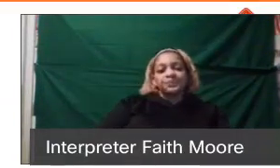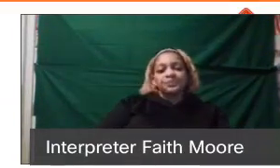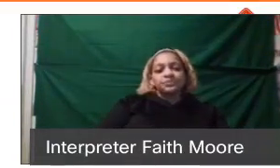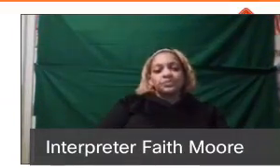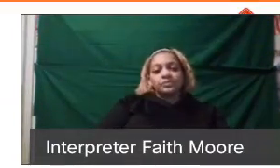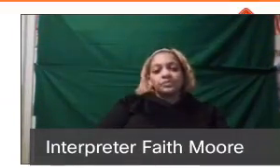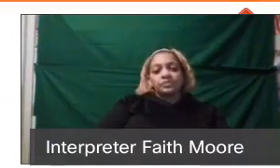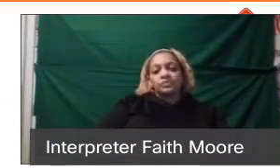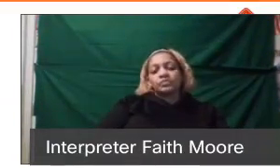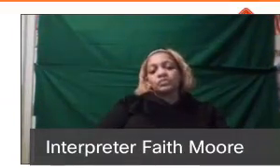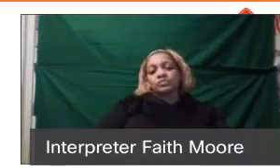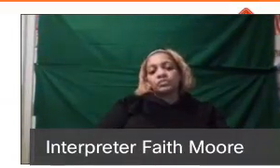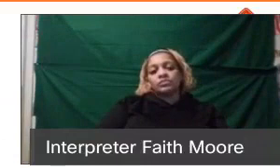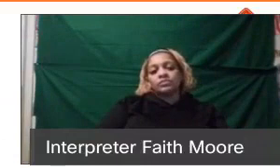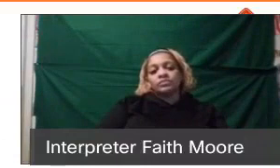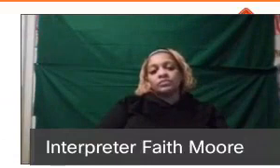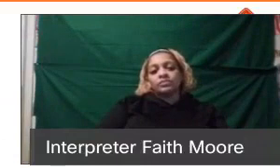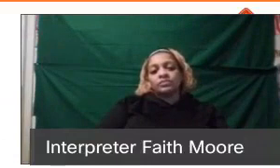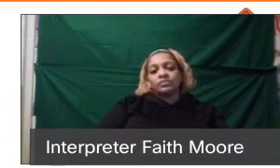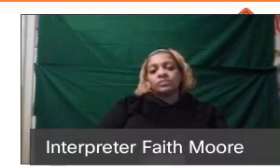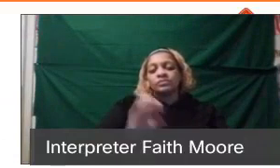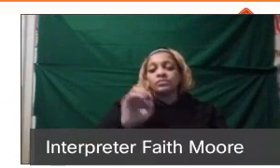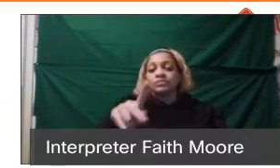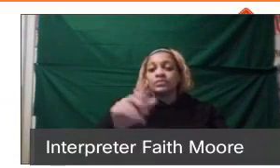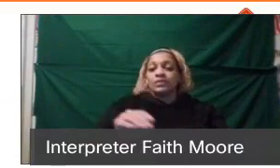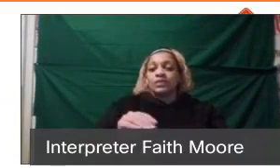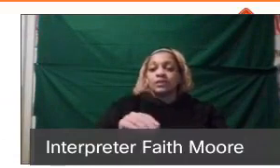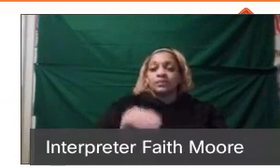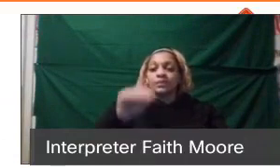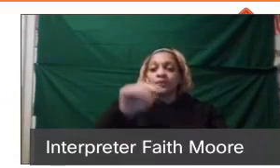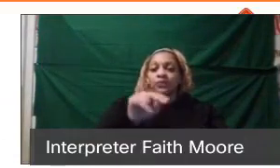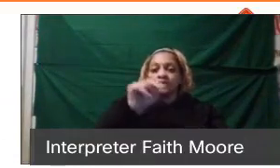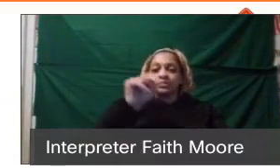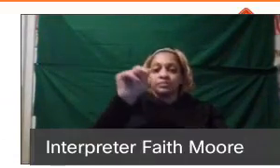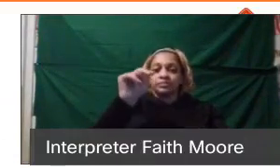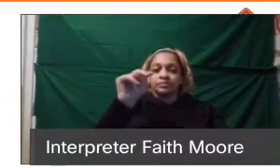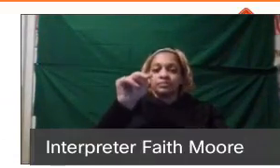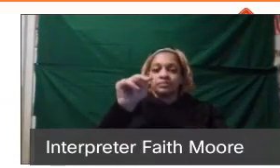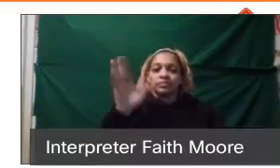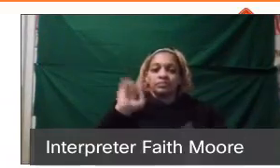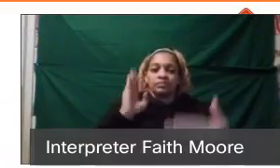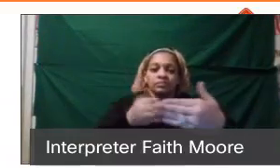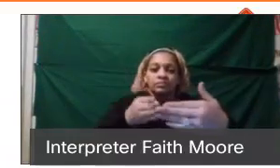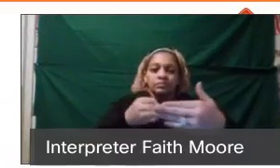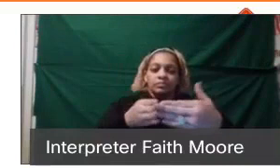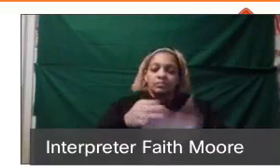Okay, so moving north to. The segment between Underwood and aspen street.